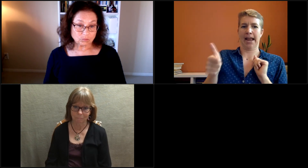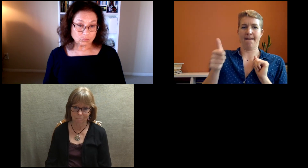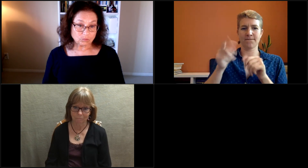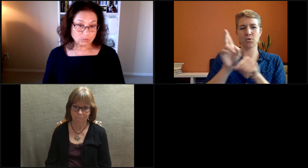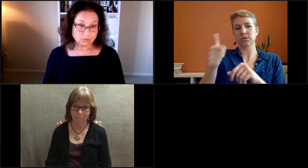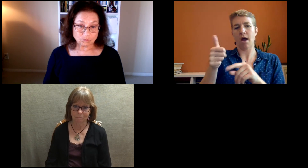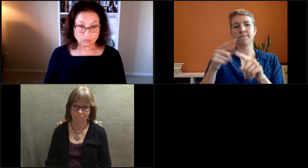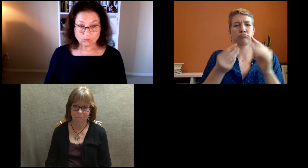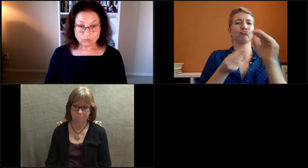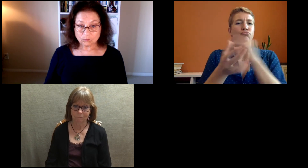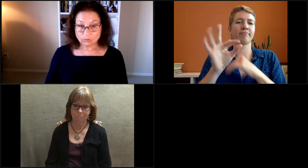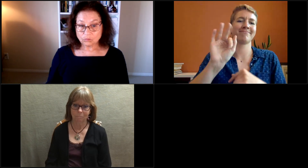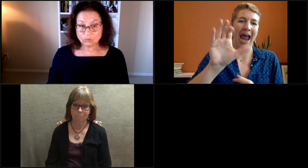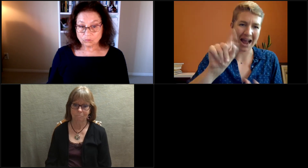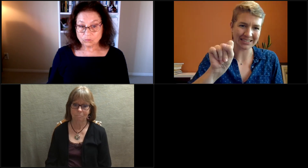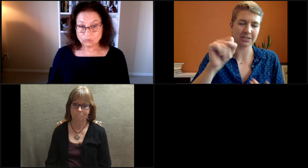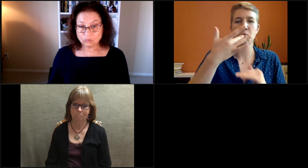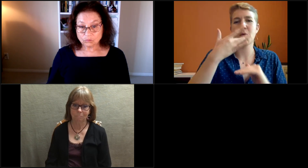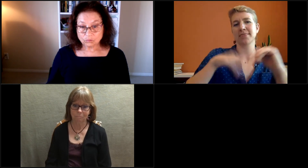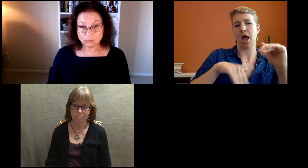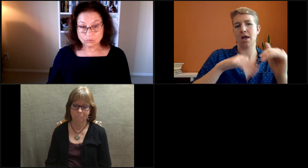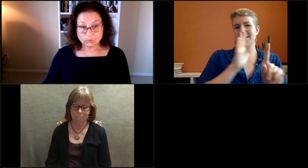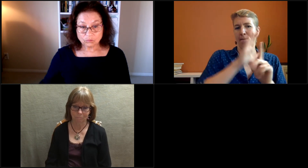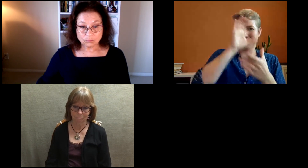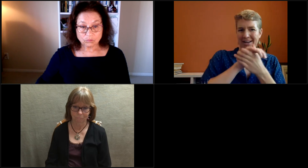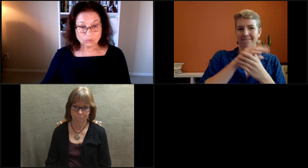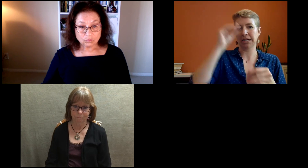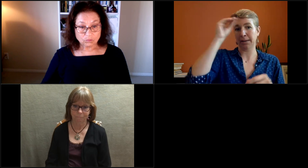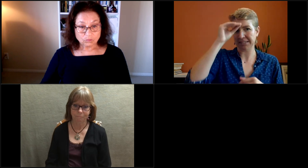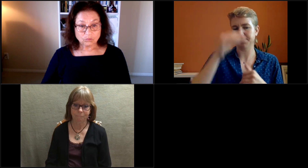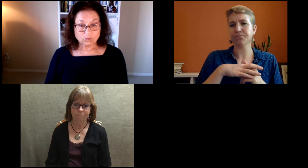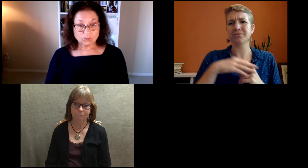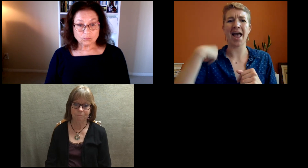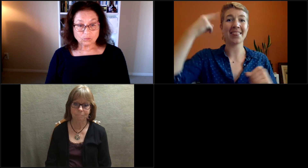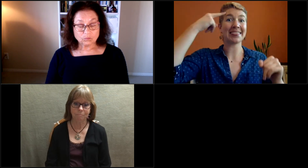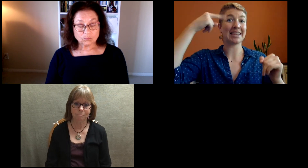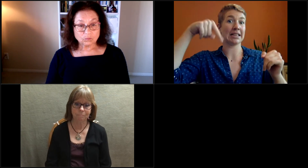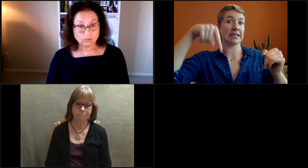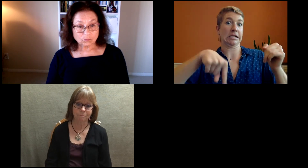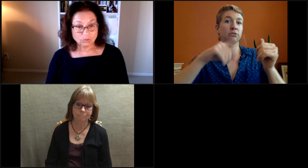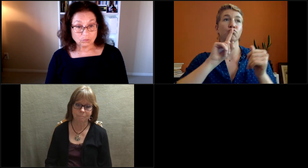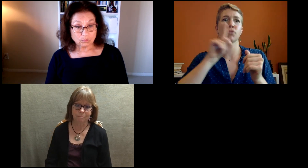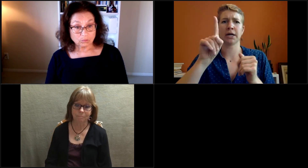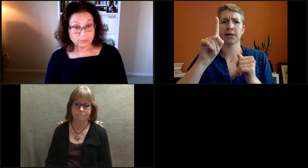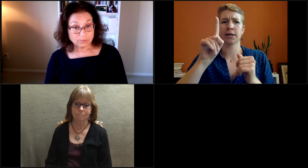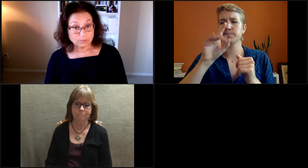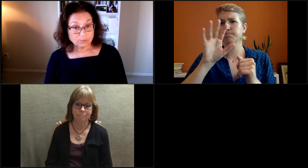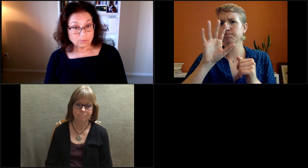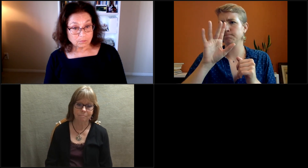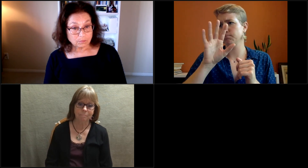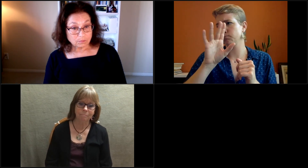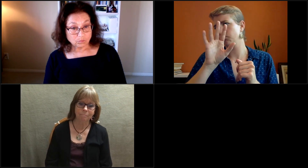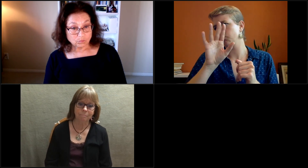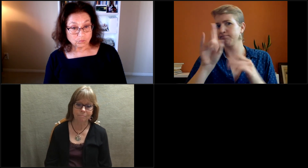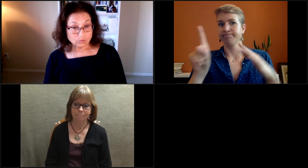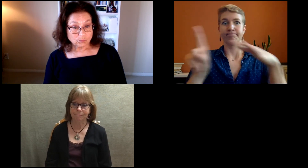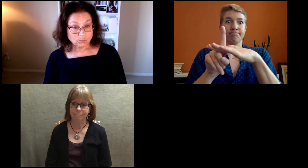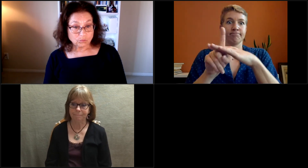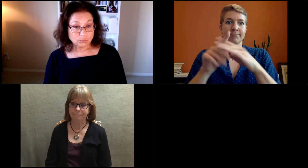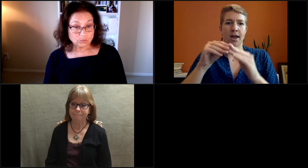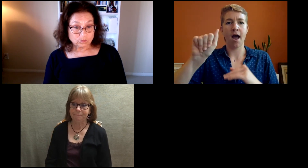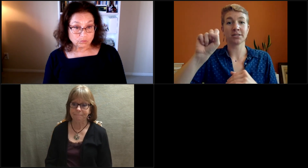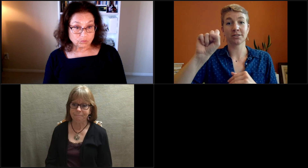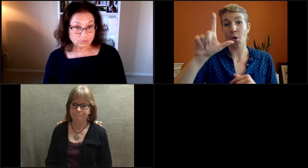And so, by doing that, they use the sign SELF to neutralize and distribute facts rather than opinion.